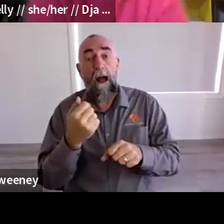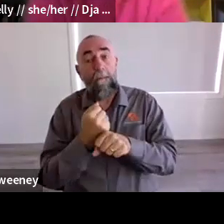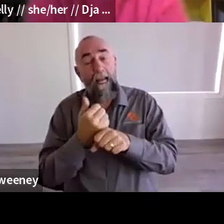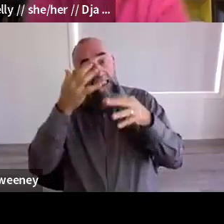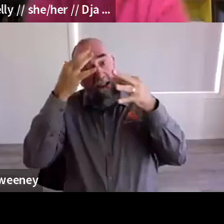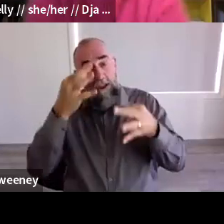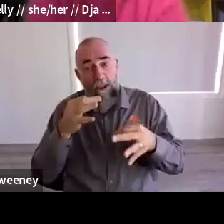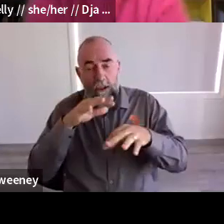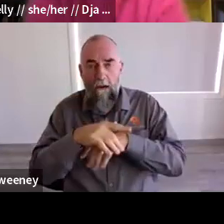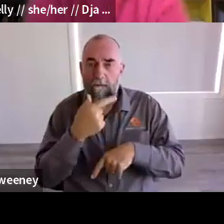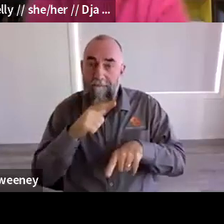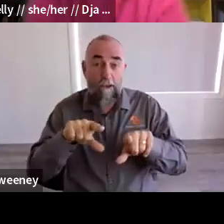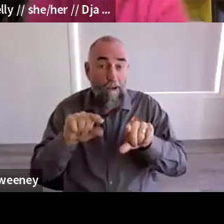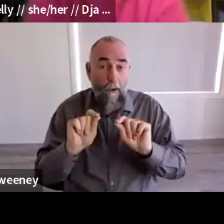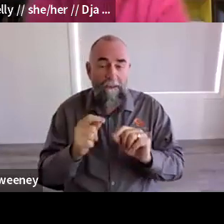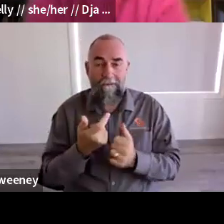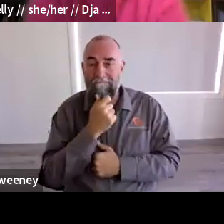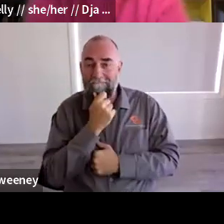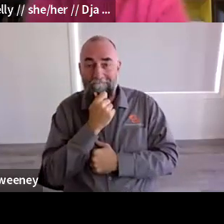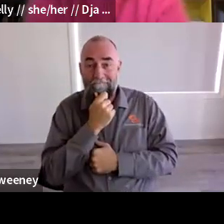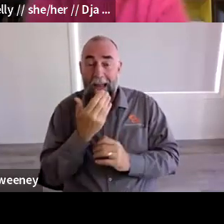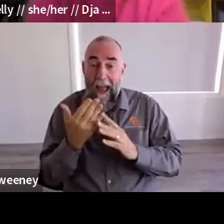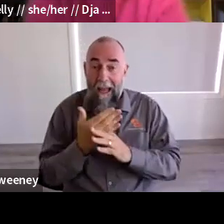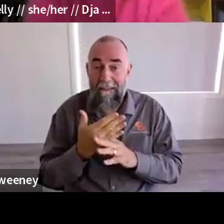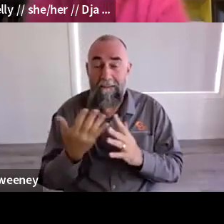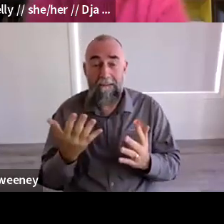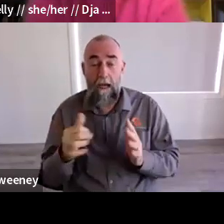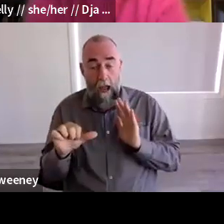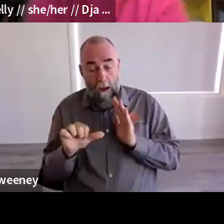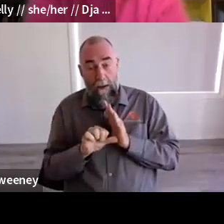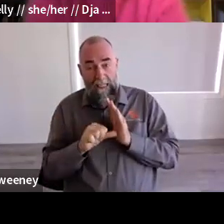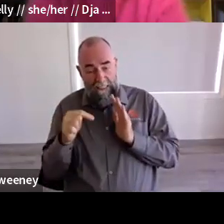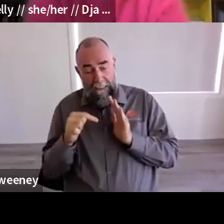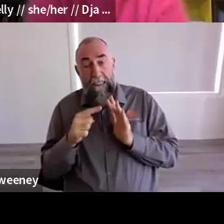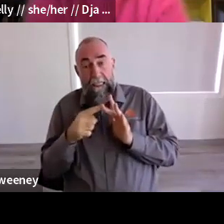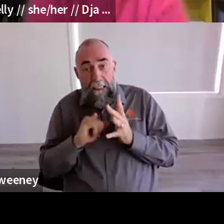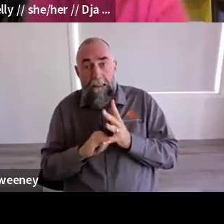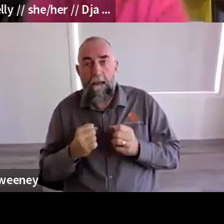or not, and that's down to funding or who's partnering with those large